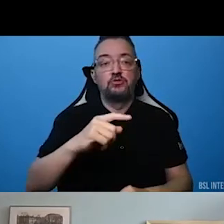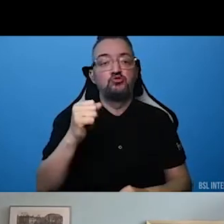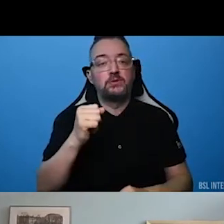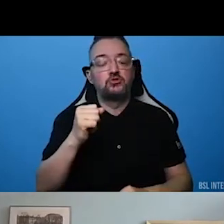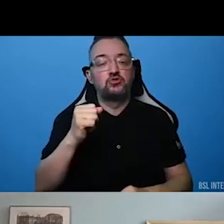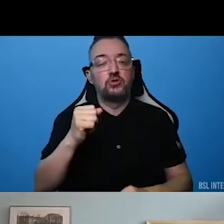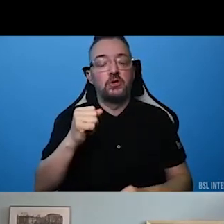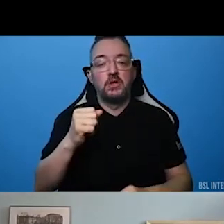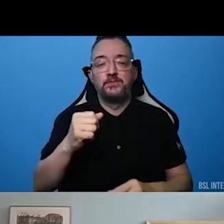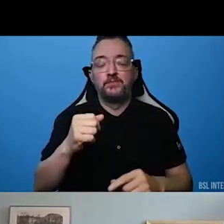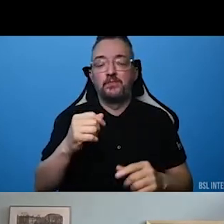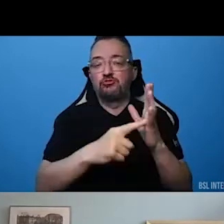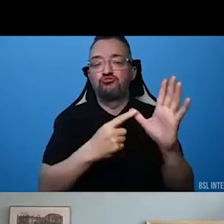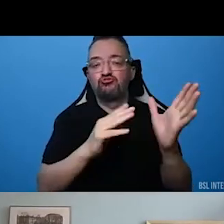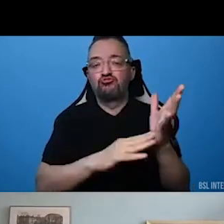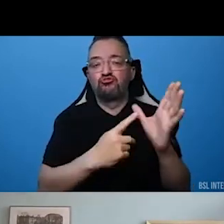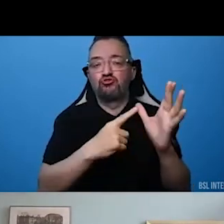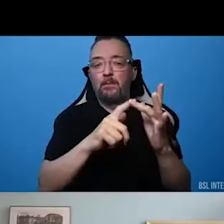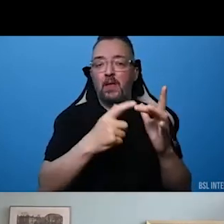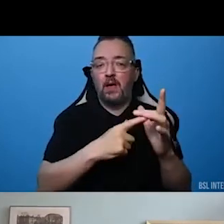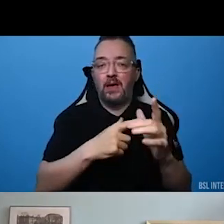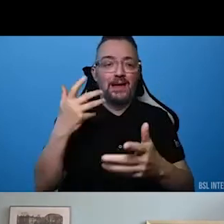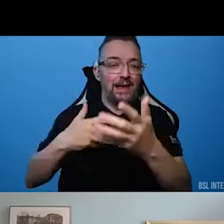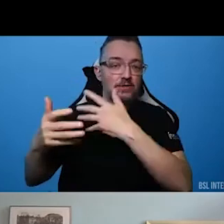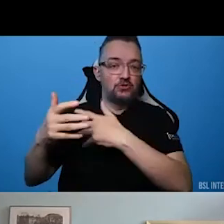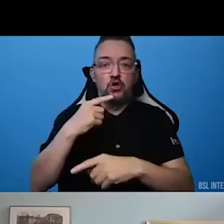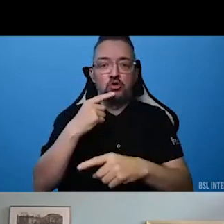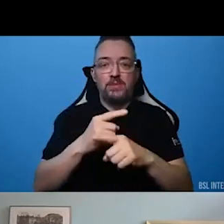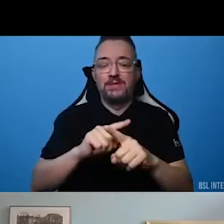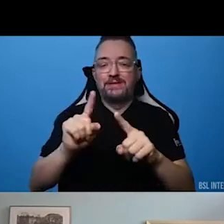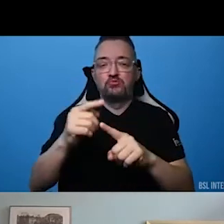uses fabrics to suggest different stories on...